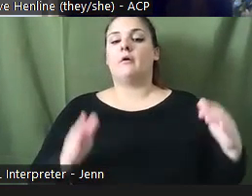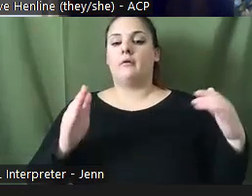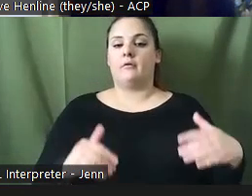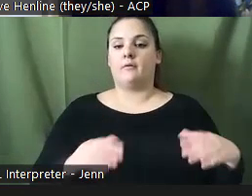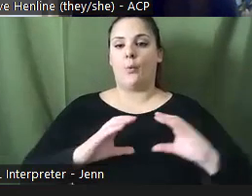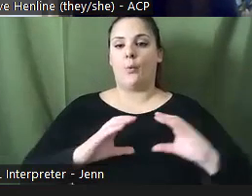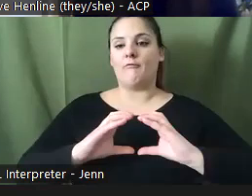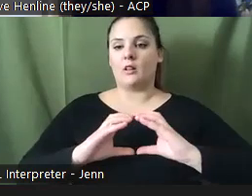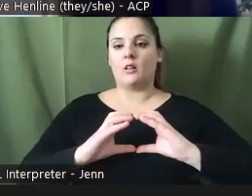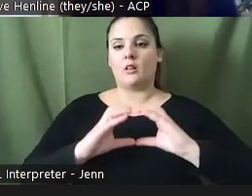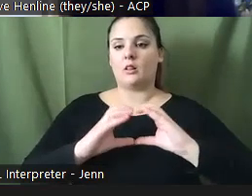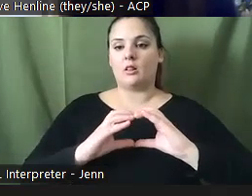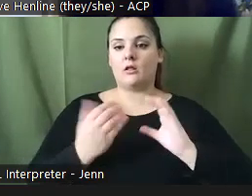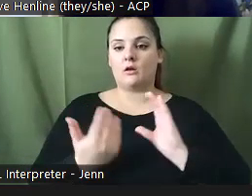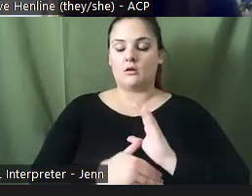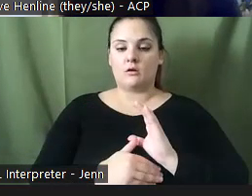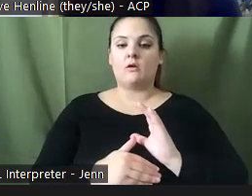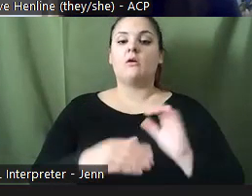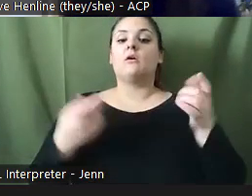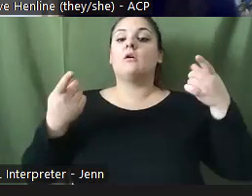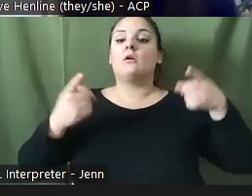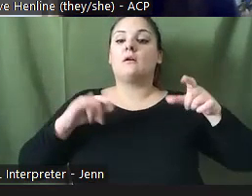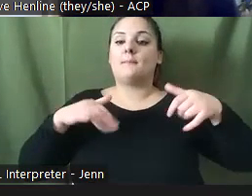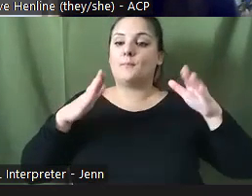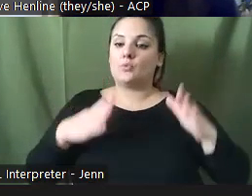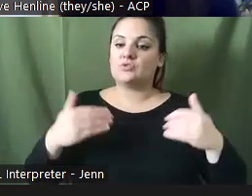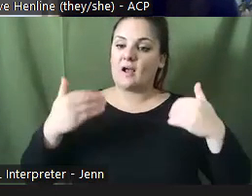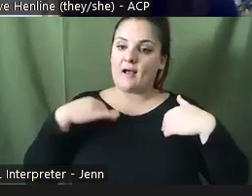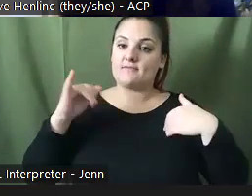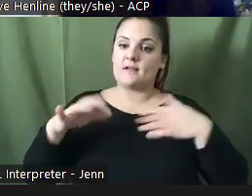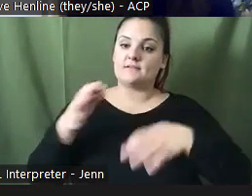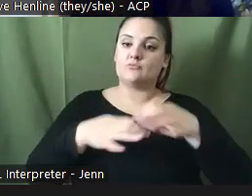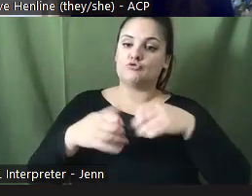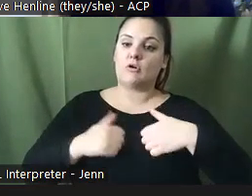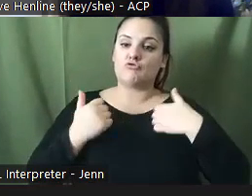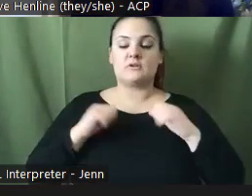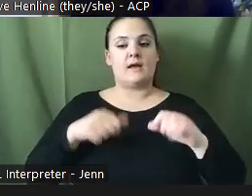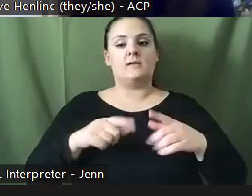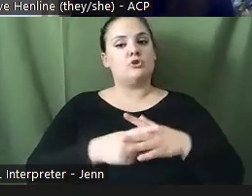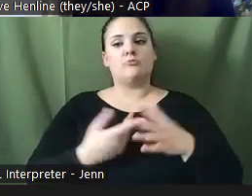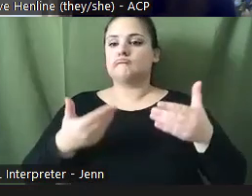the ACP participant has that substitute address and can begin using that in any sort of records